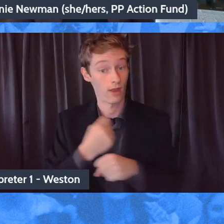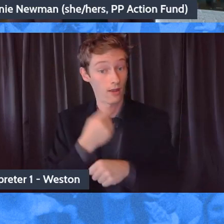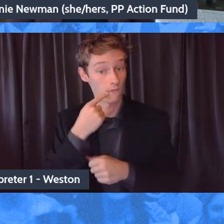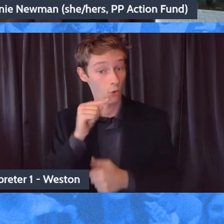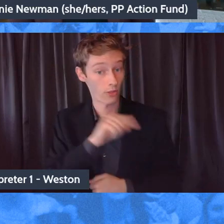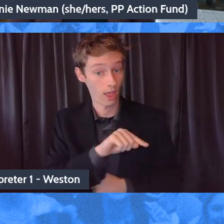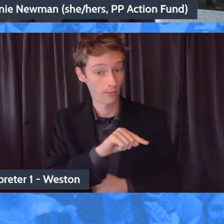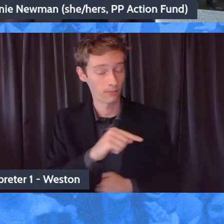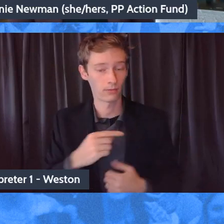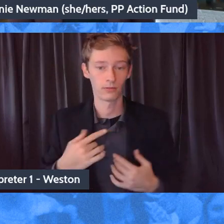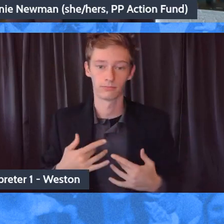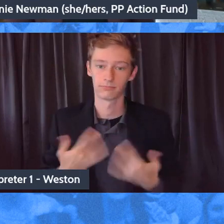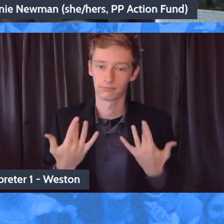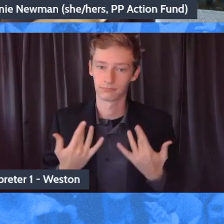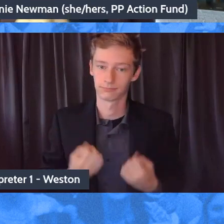Thank you for that. Melanie, how about you?